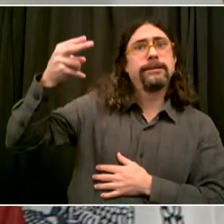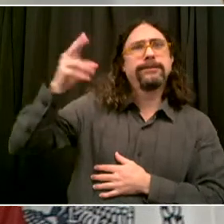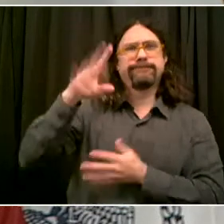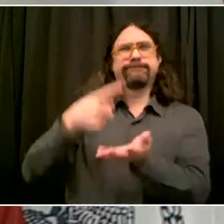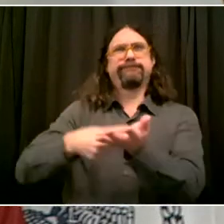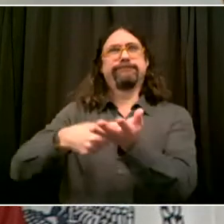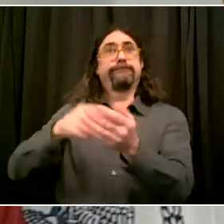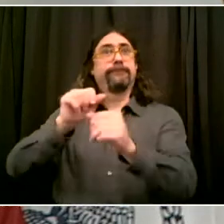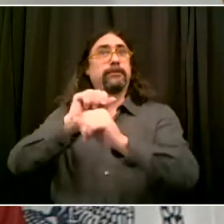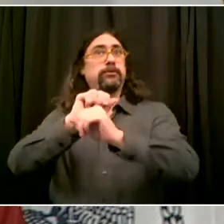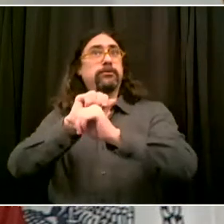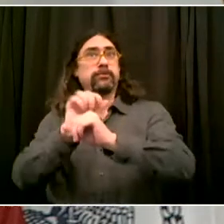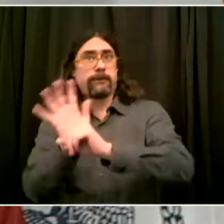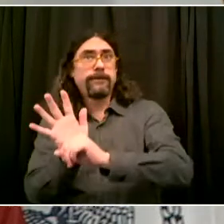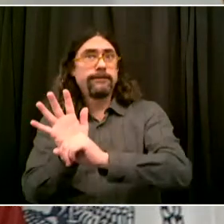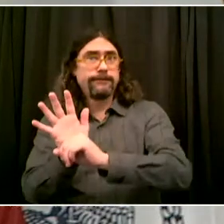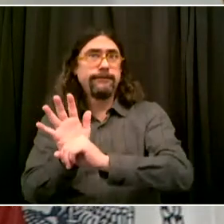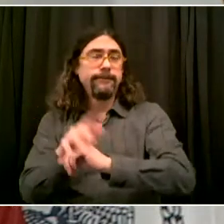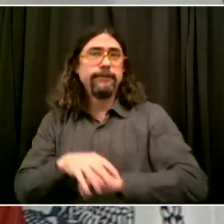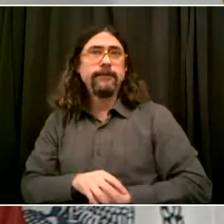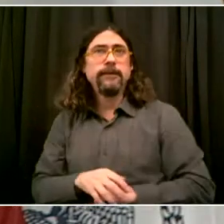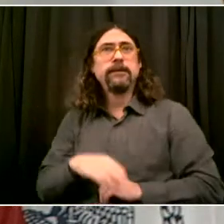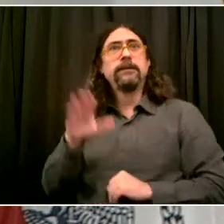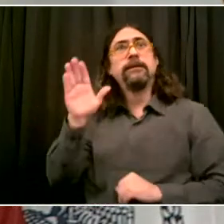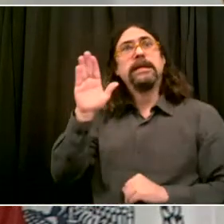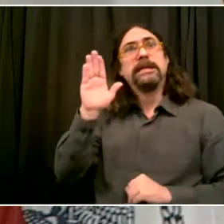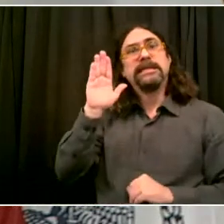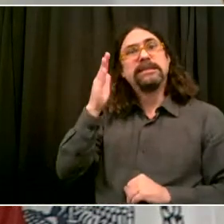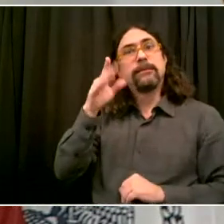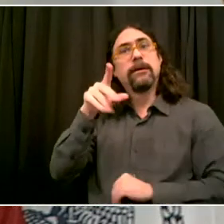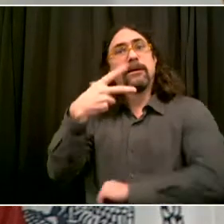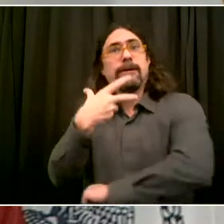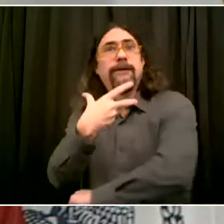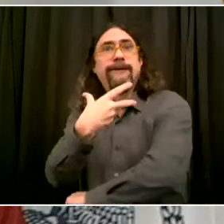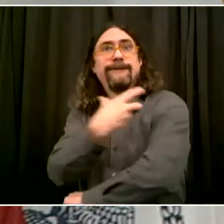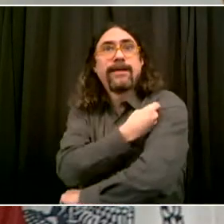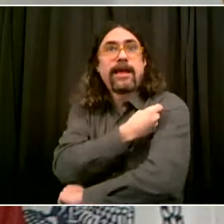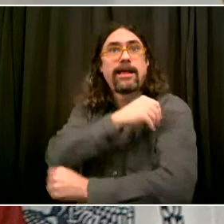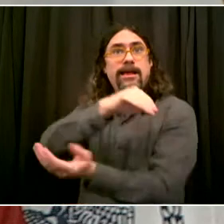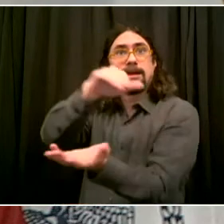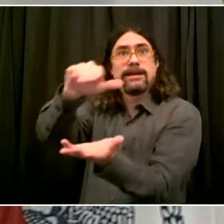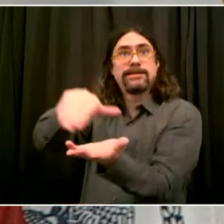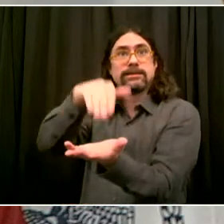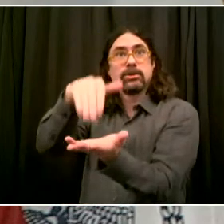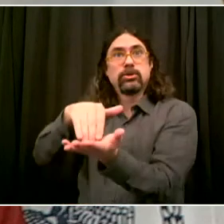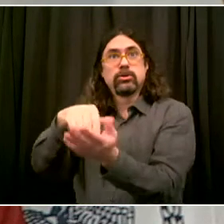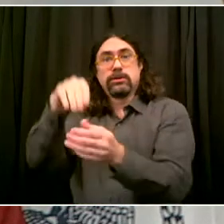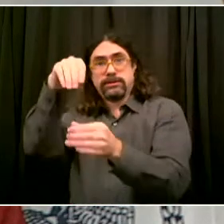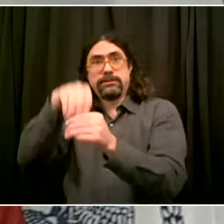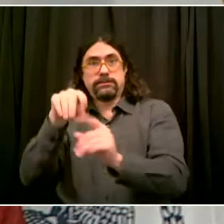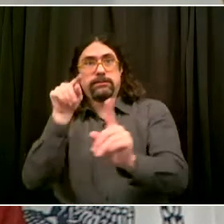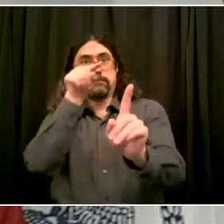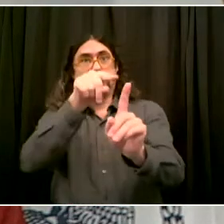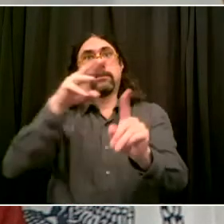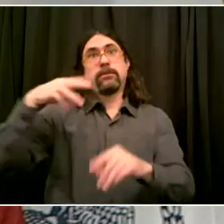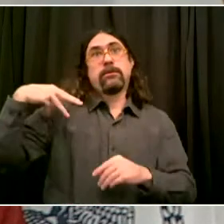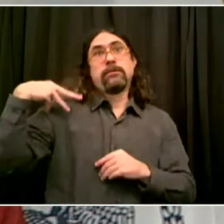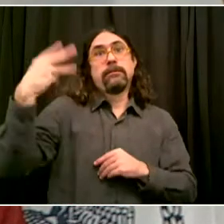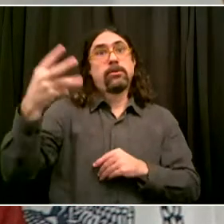HIT FROM THE PANDEMIC. TURNS OUT A LOT OFOF PEOPLE OUT OF